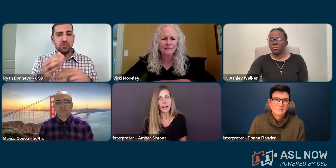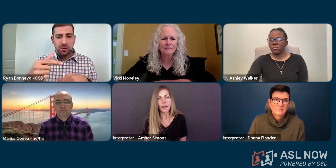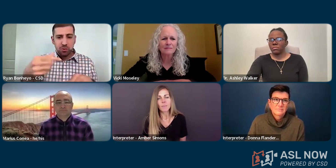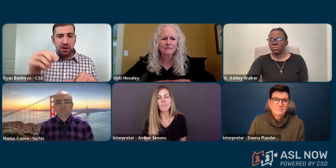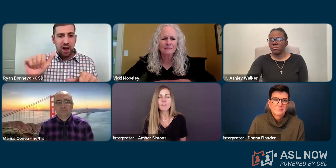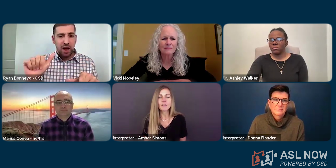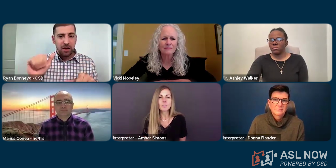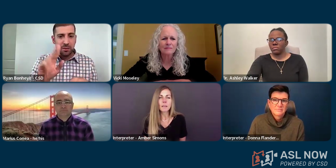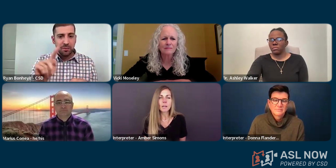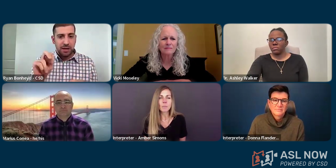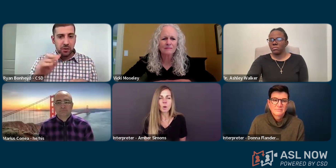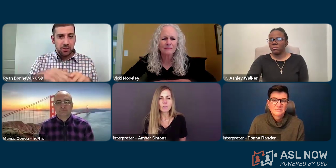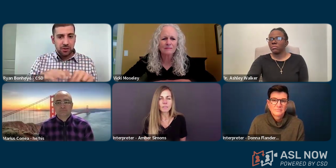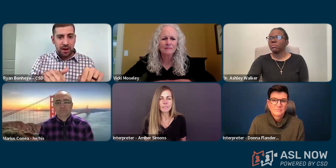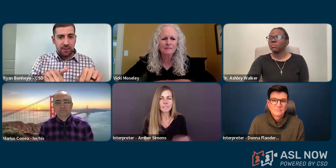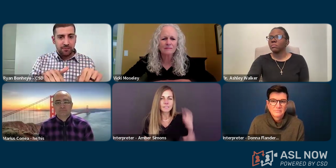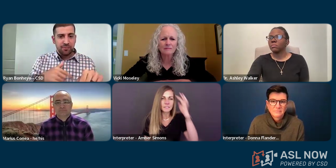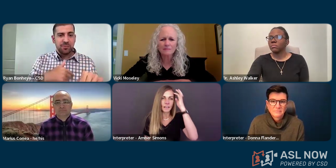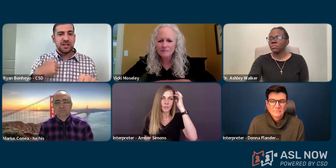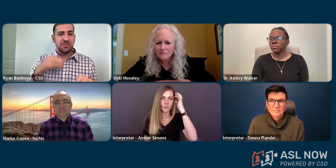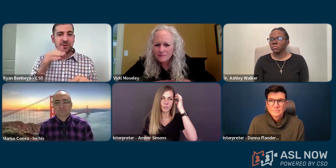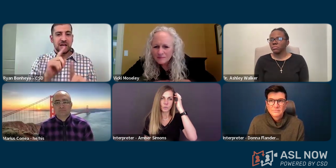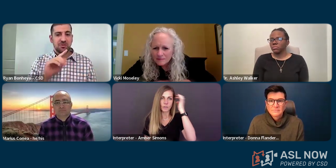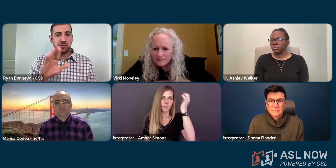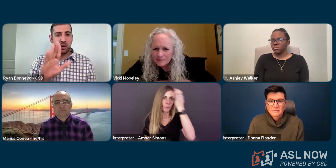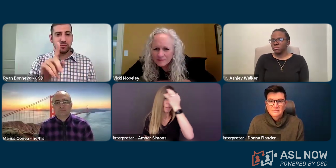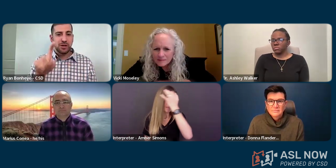If it's on speaker mode, it's not going to work very well.